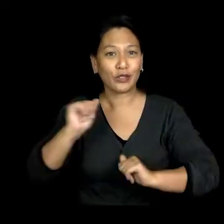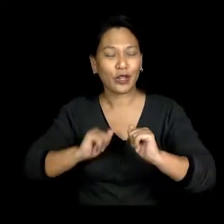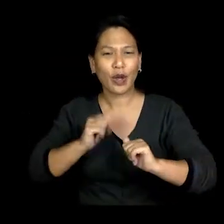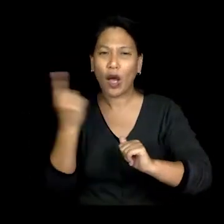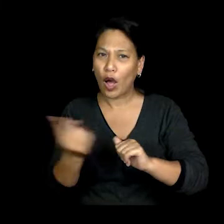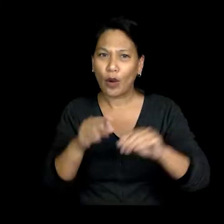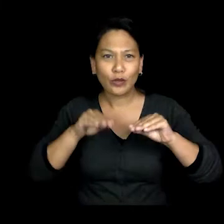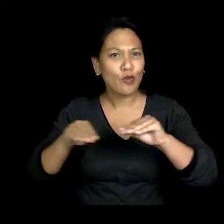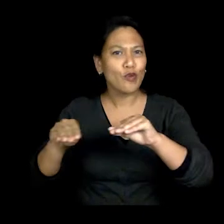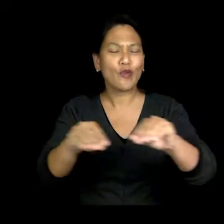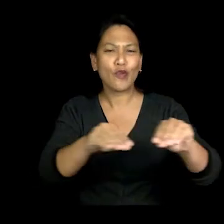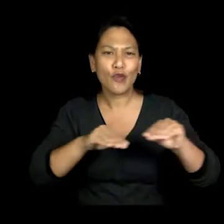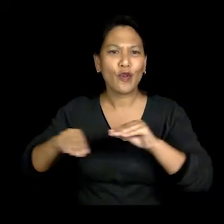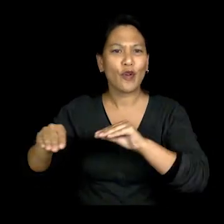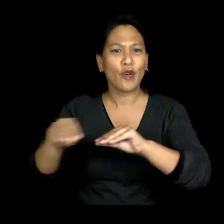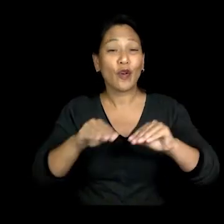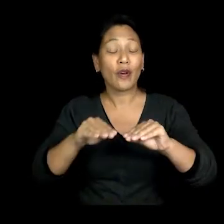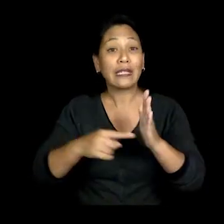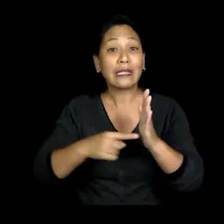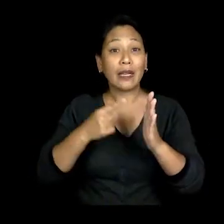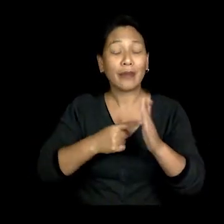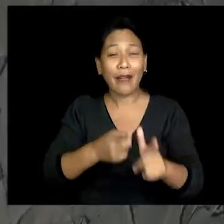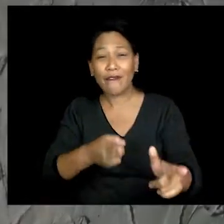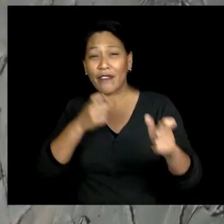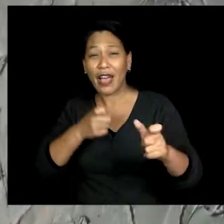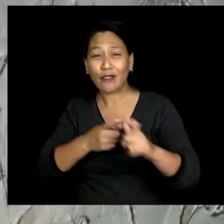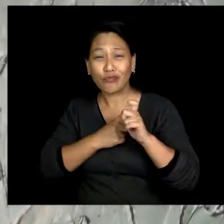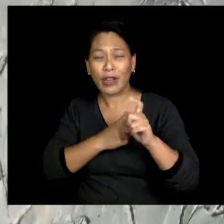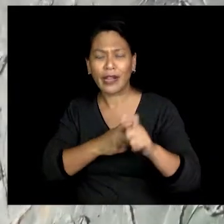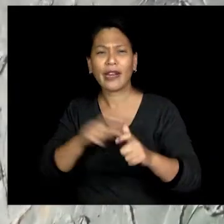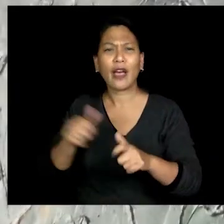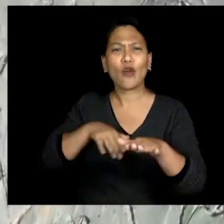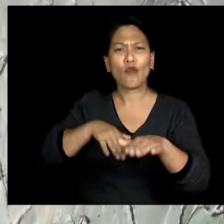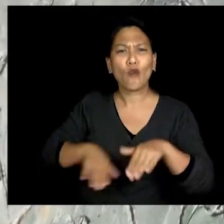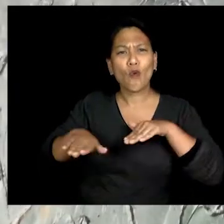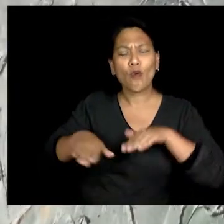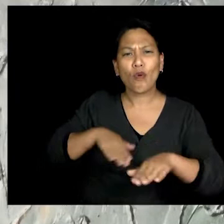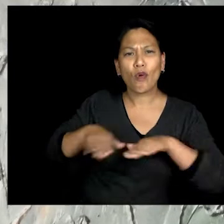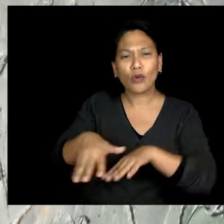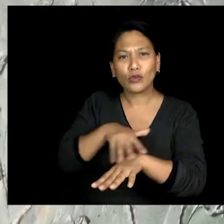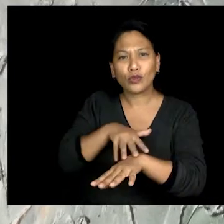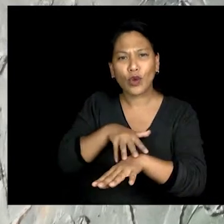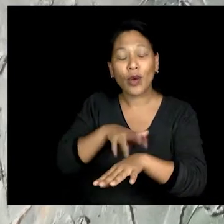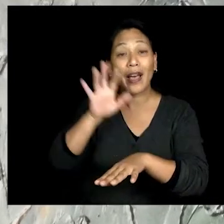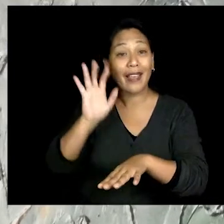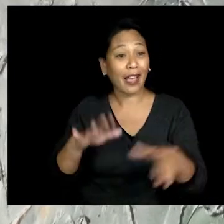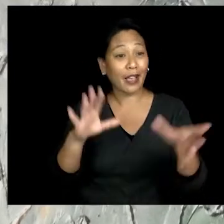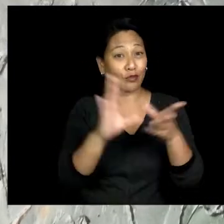I- is constantly in motion on the treadmill at times running really quickly at high speeds, at times slowing down.